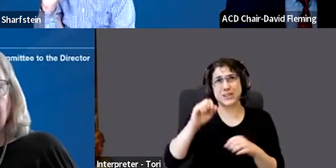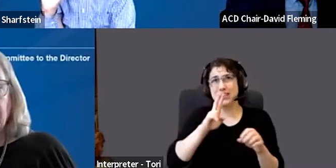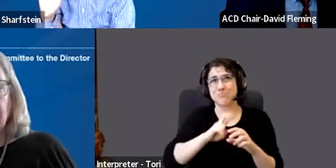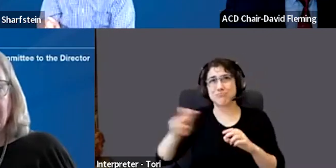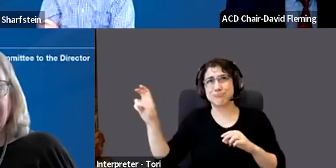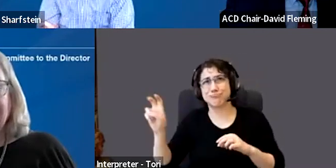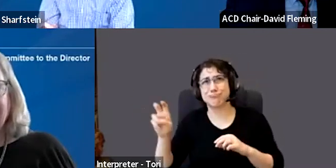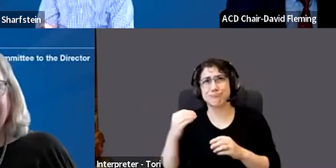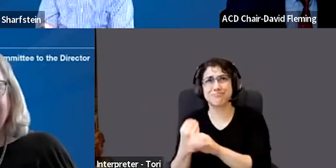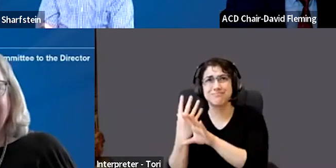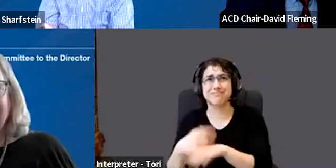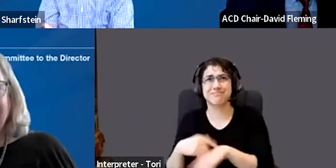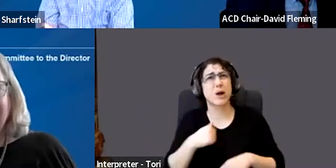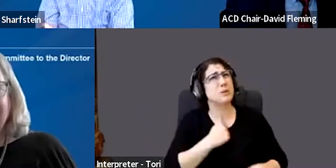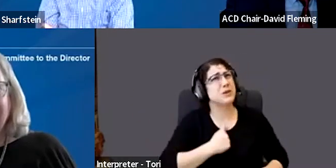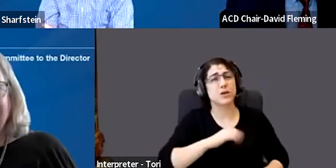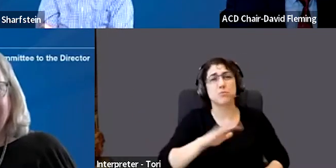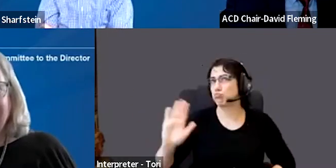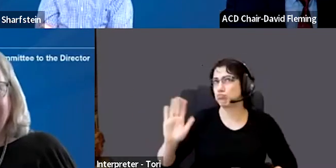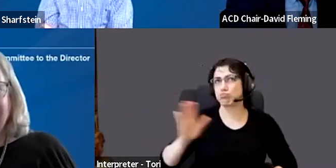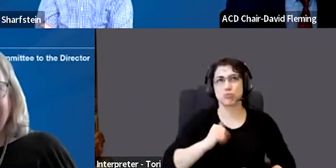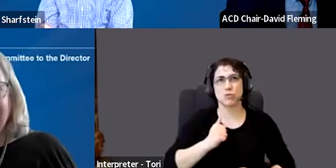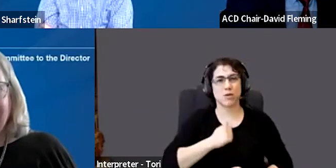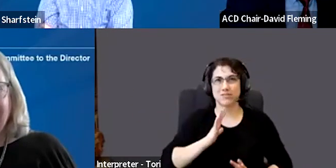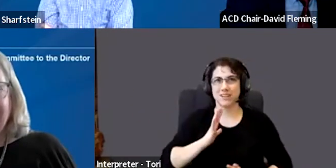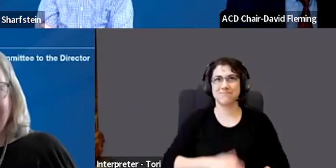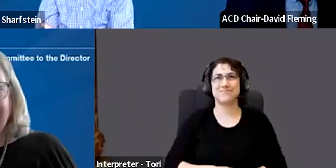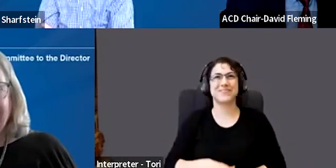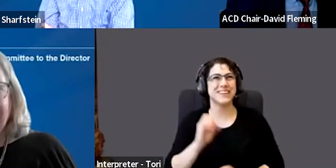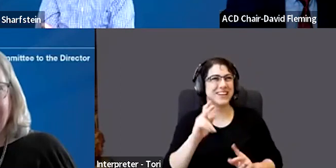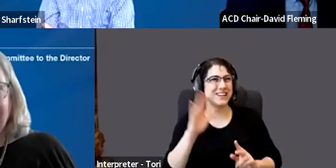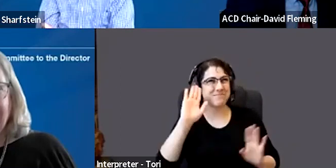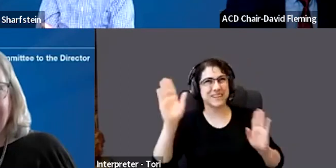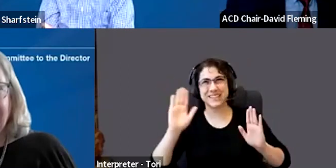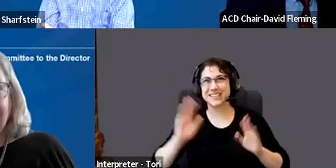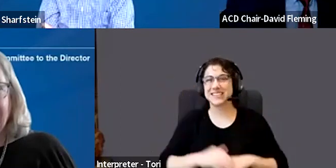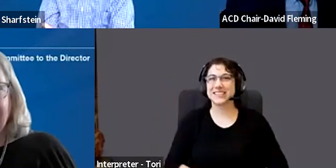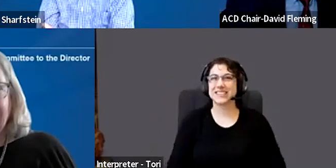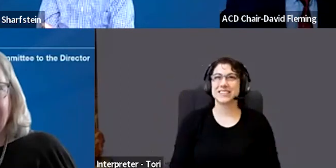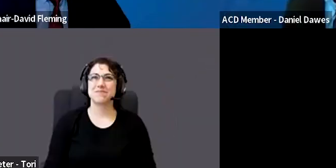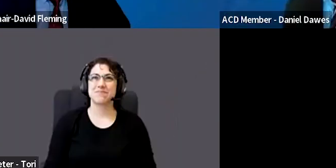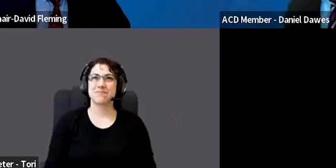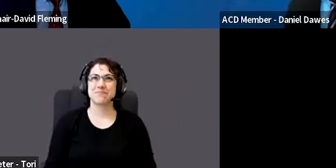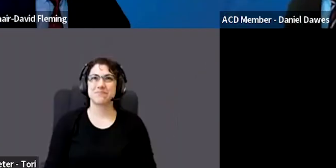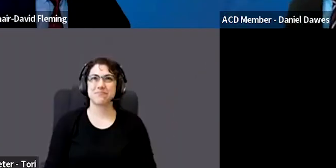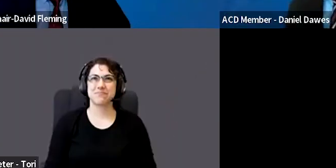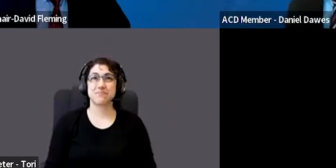Yes, sorry. I -- No, no; no apologies necessary. Okay. Bye. Bye, everyone. John, any follow-up on that one?